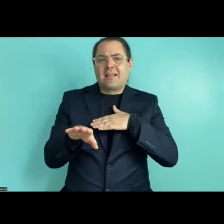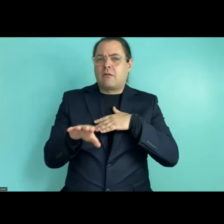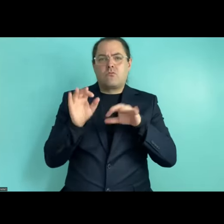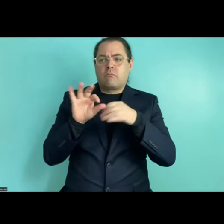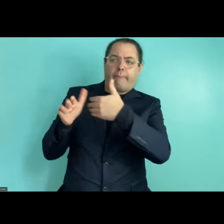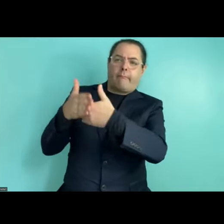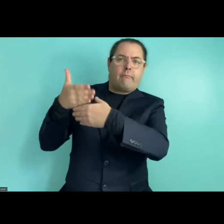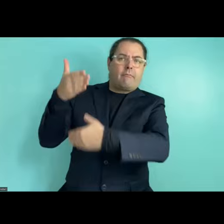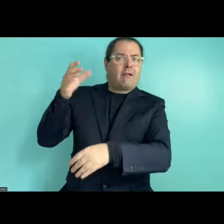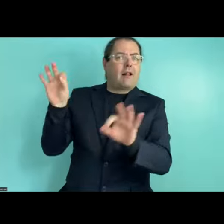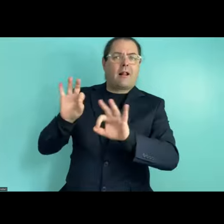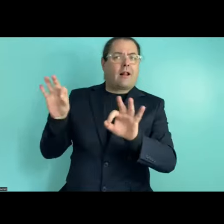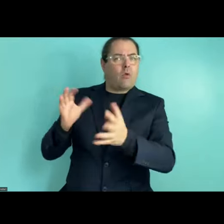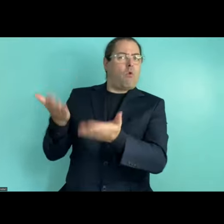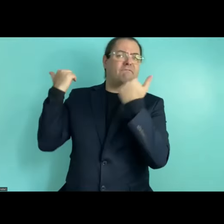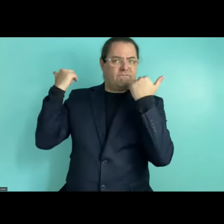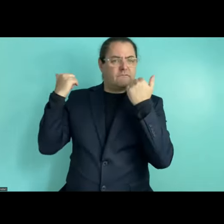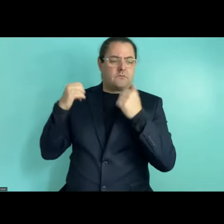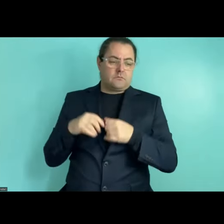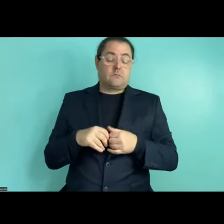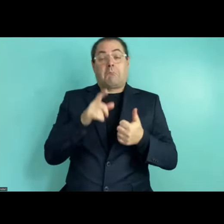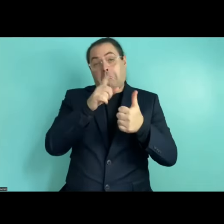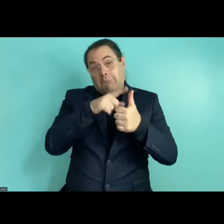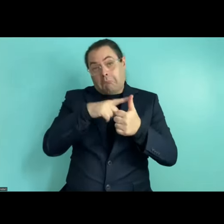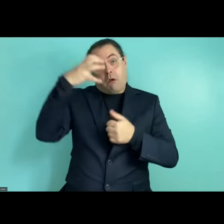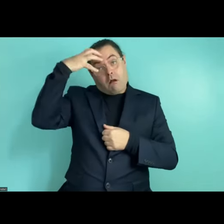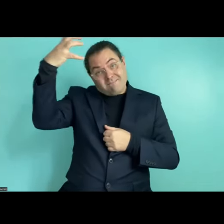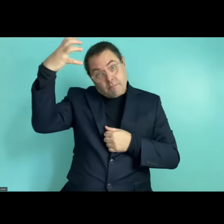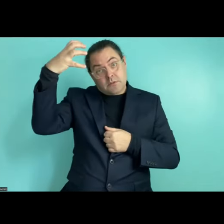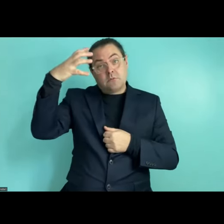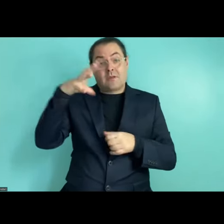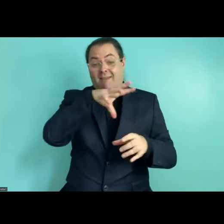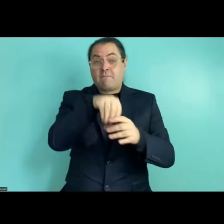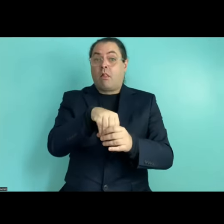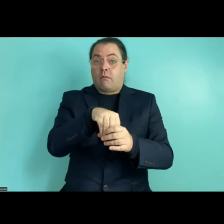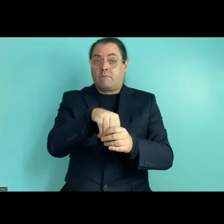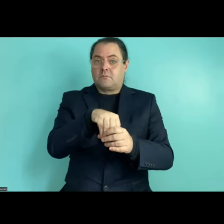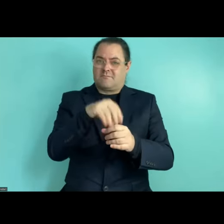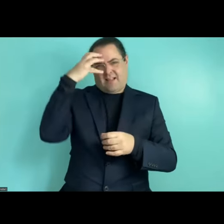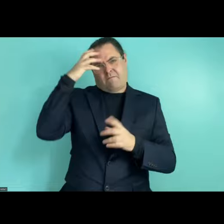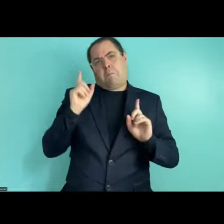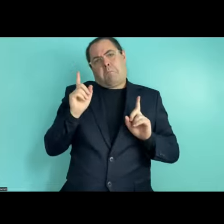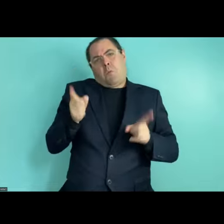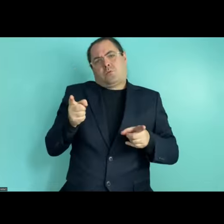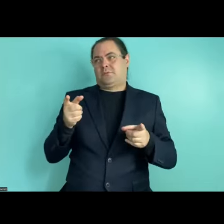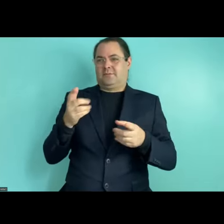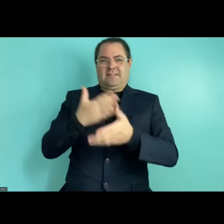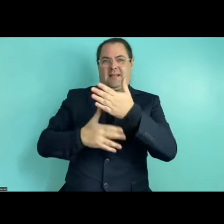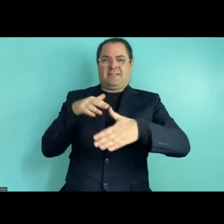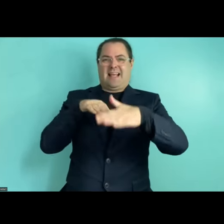that is having the public sector, other words government being part of that ecosystem, providing